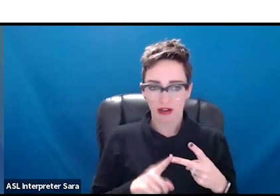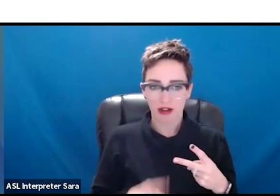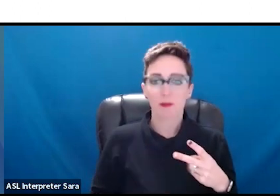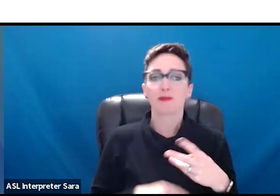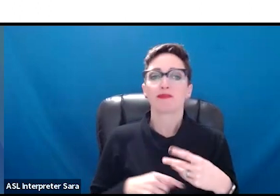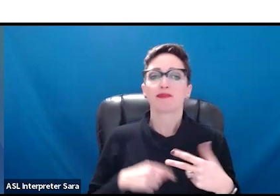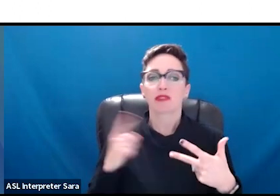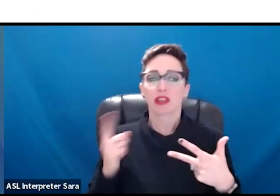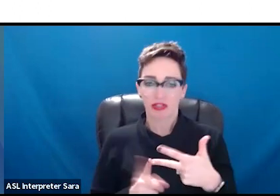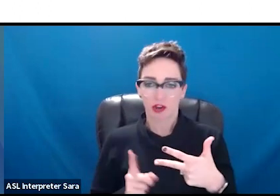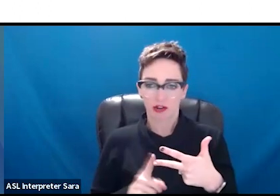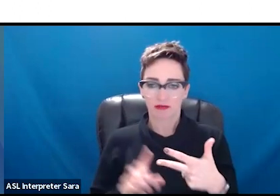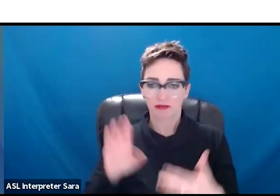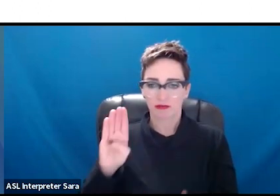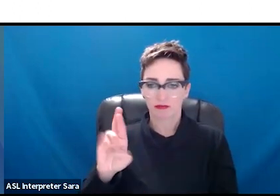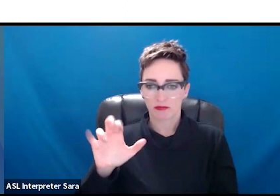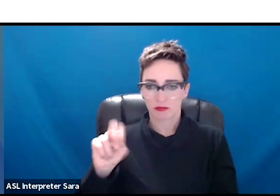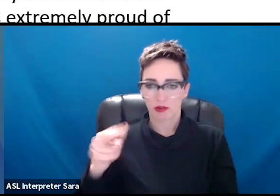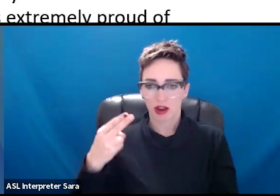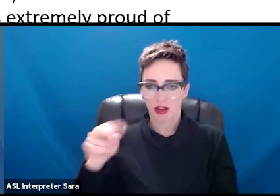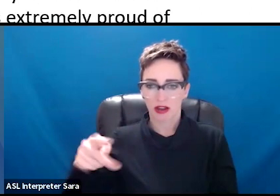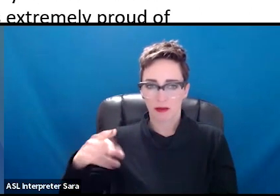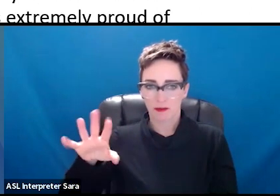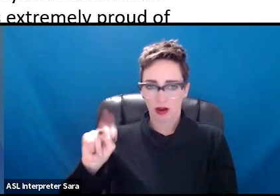Dr. Hepburn became executive director of the National Association